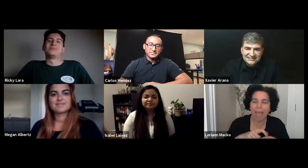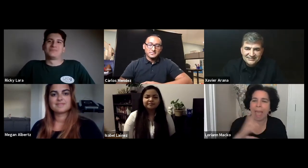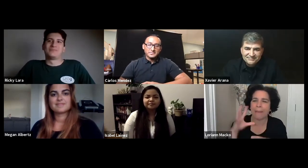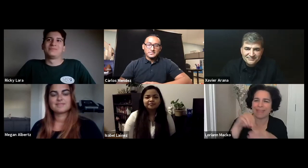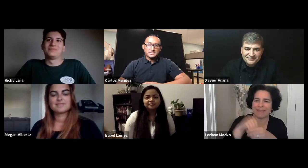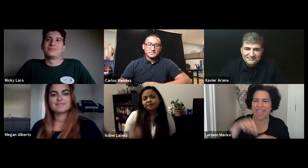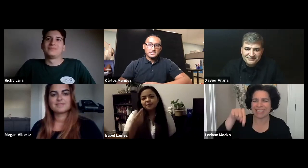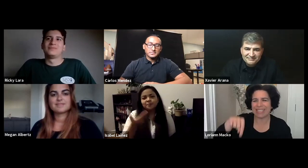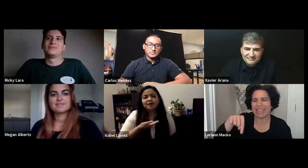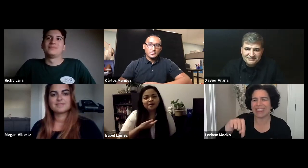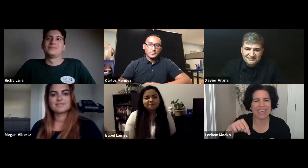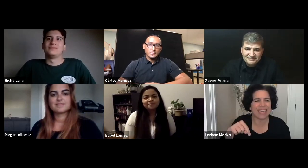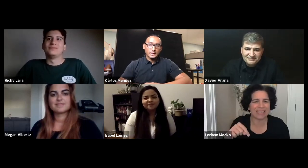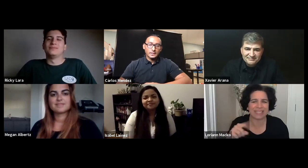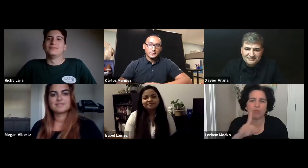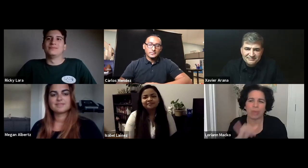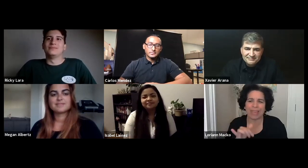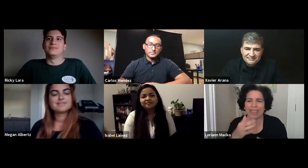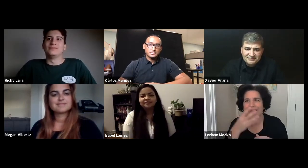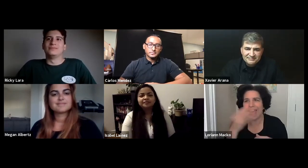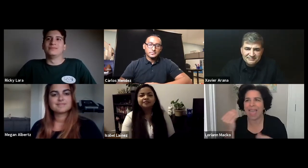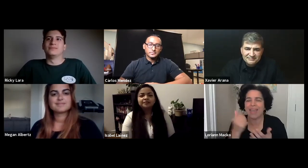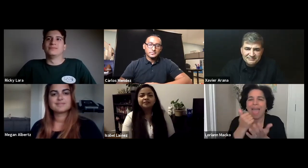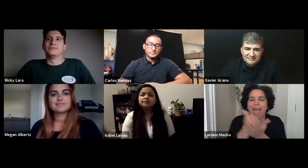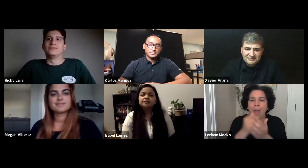thank you all for your time, for being involved in this.